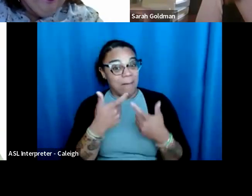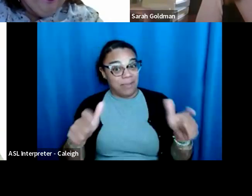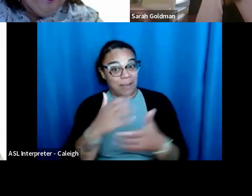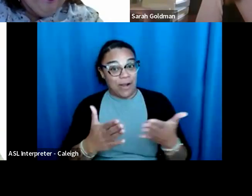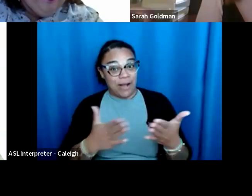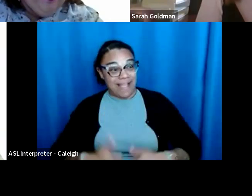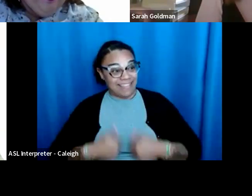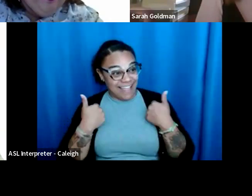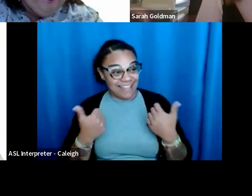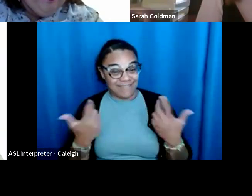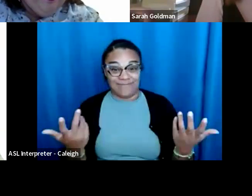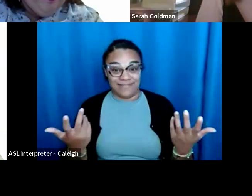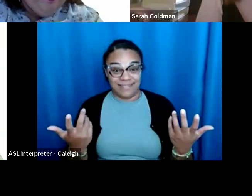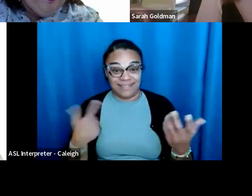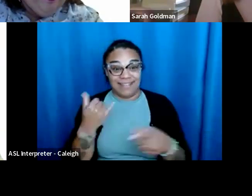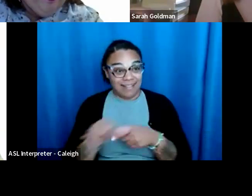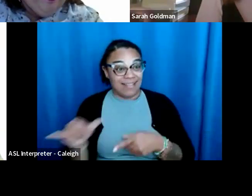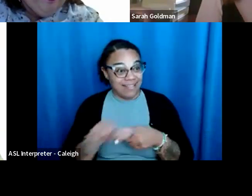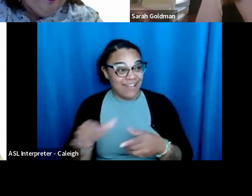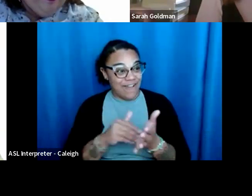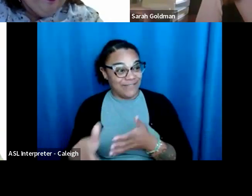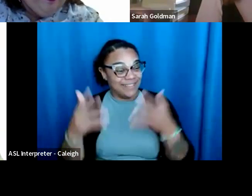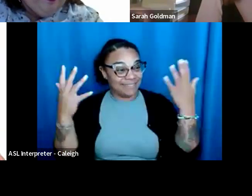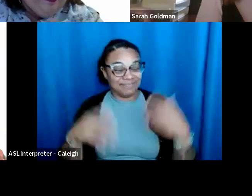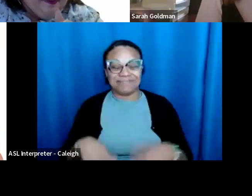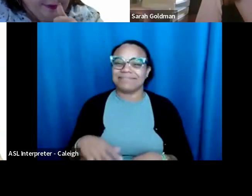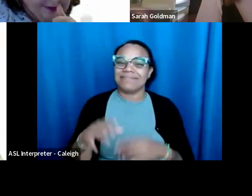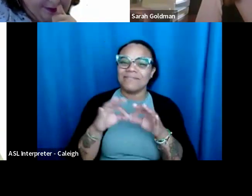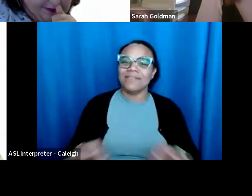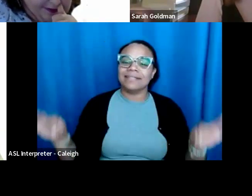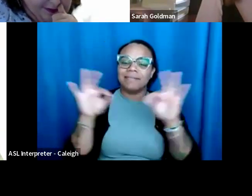But it's important that we all feel heard and seen.